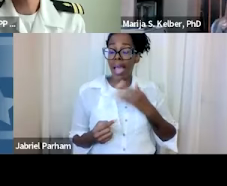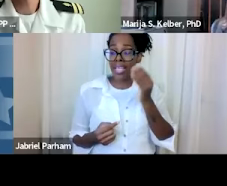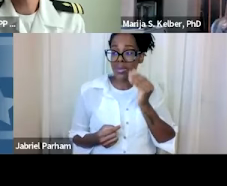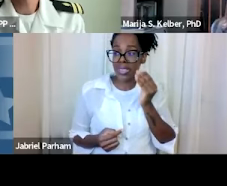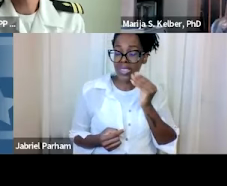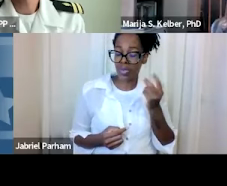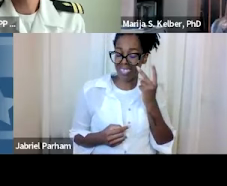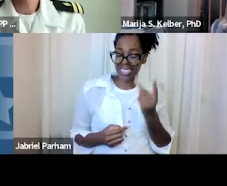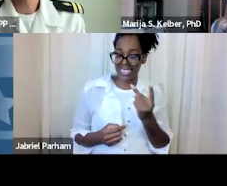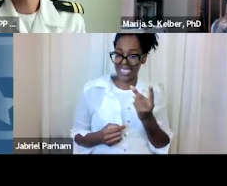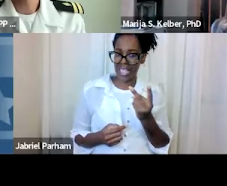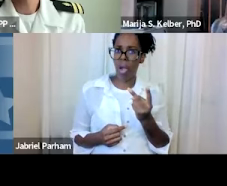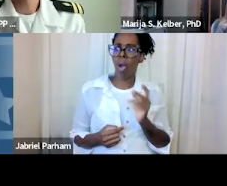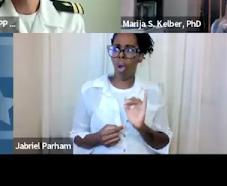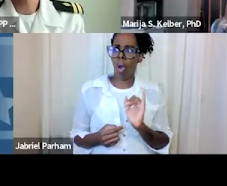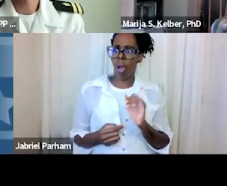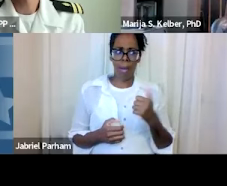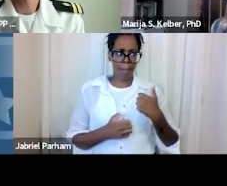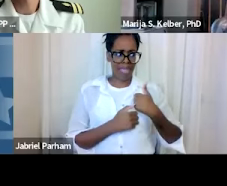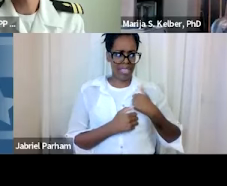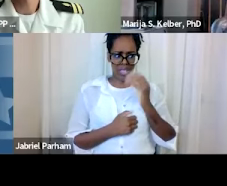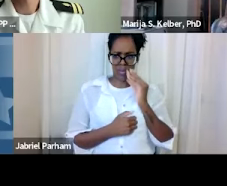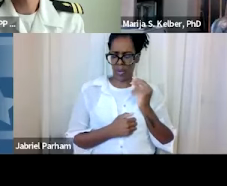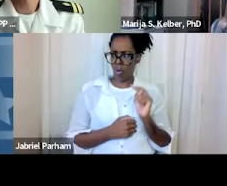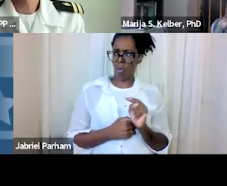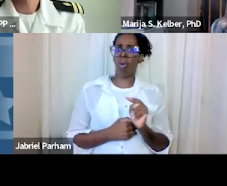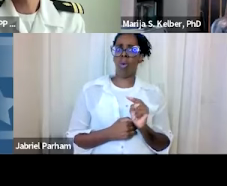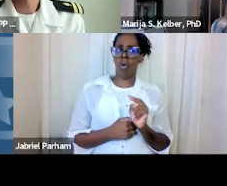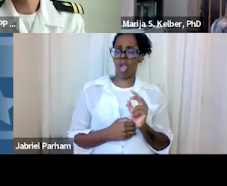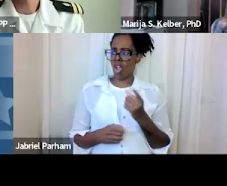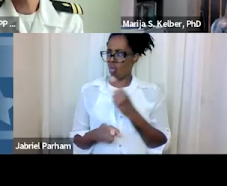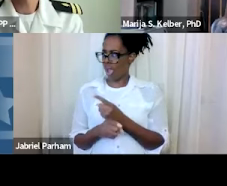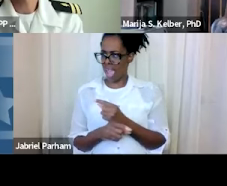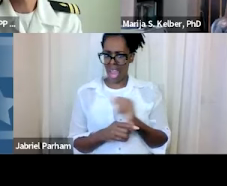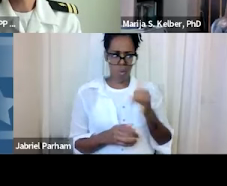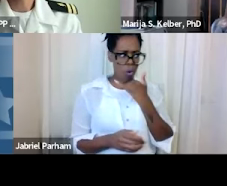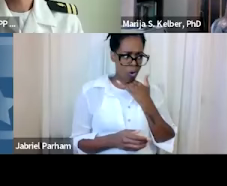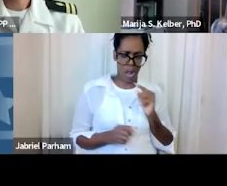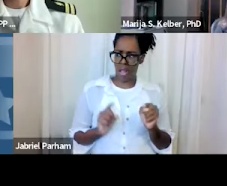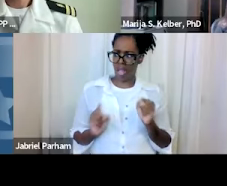have caused me to change how I believe right and wrong is in the world. This was first developed